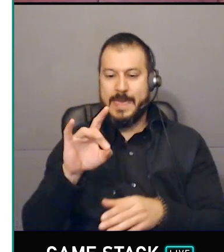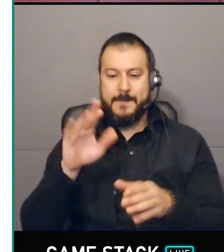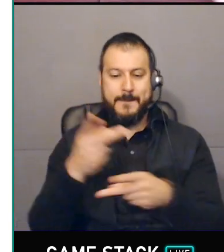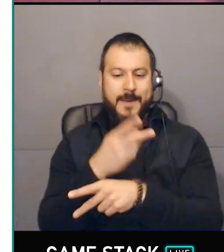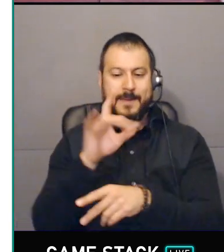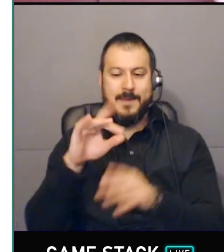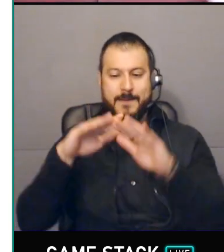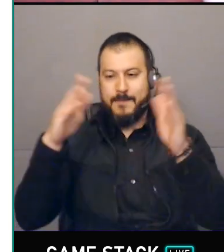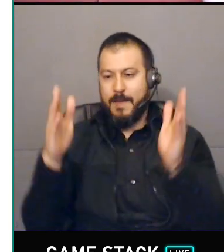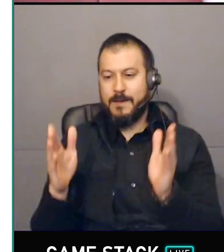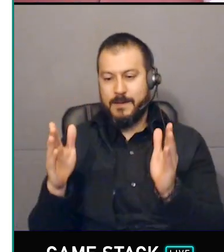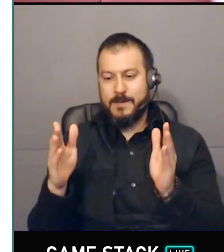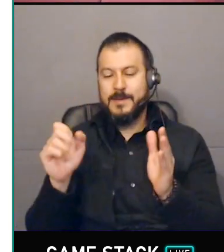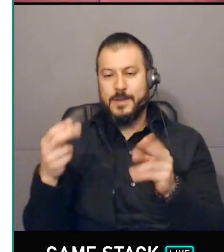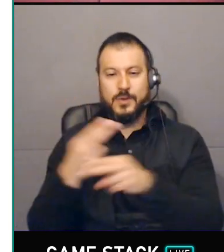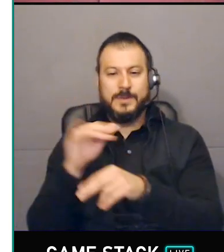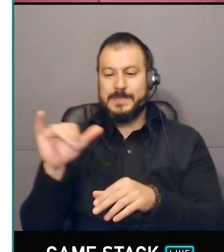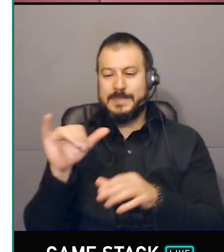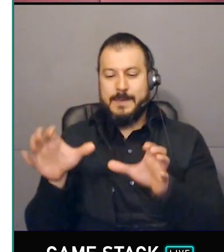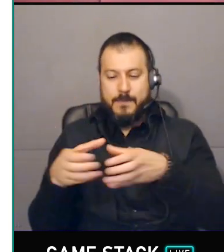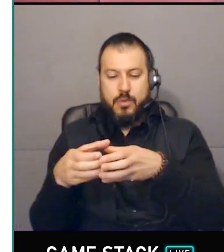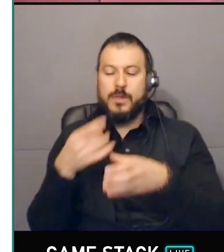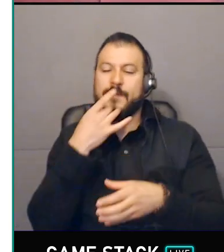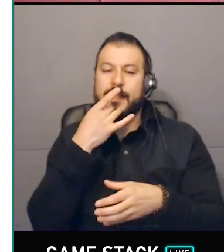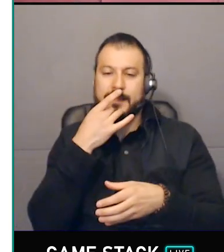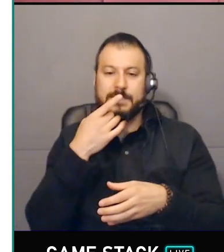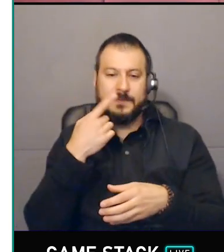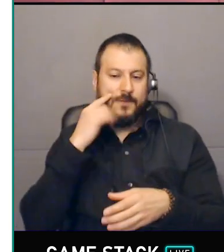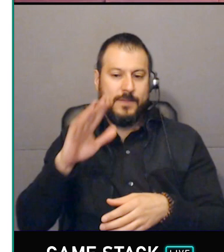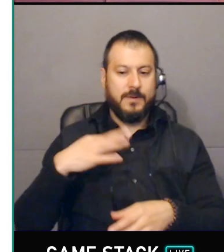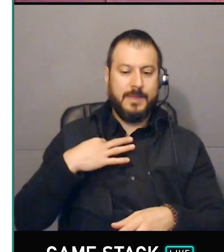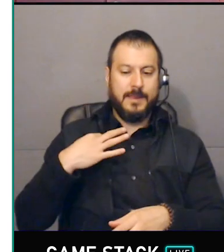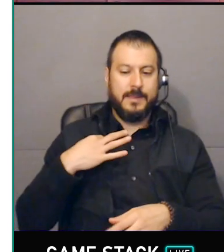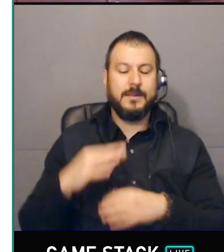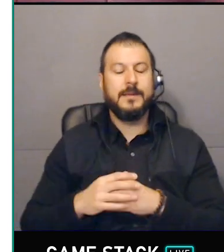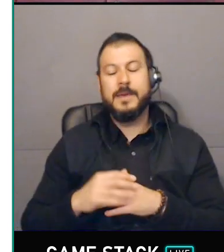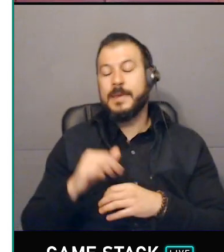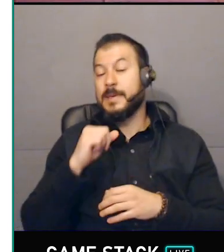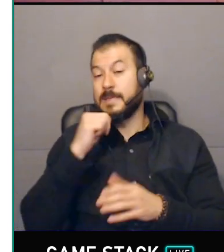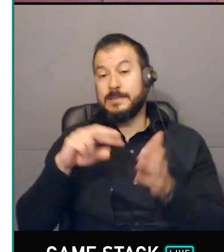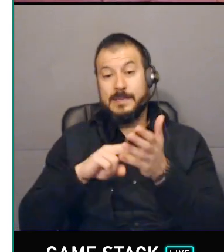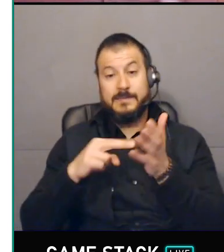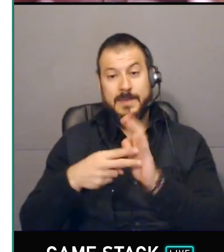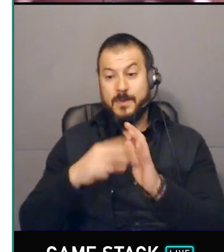the same pool of lights for their candidates. Now this doesn't mean they all will pick the same light,